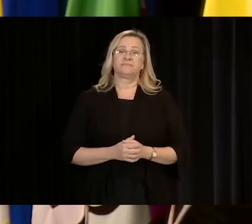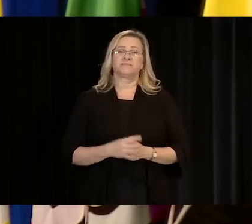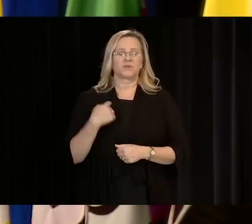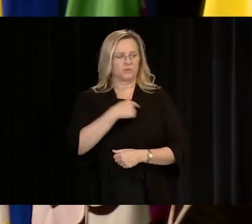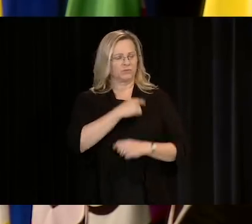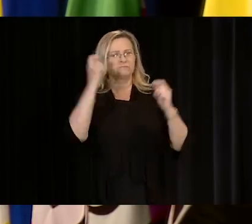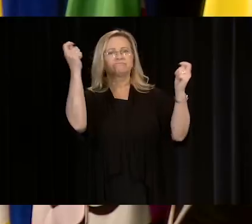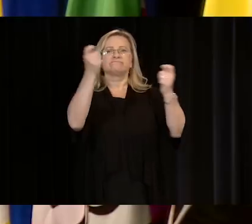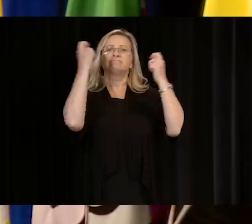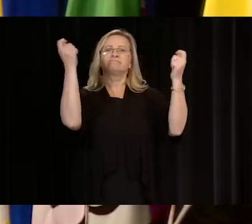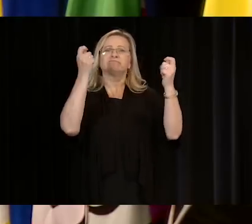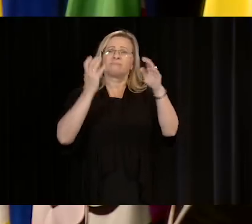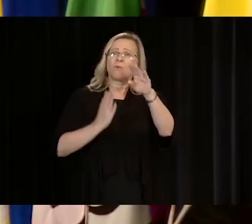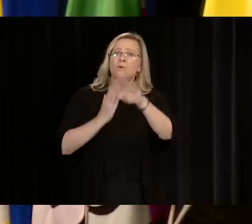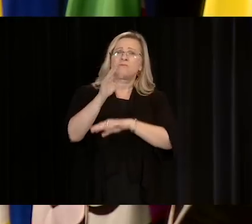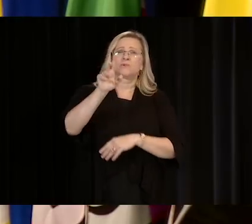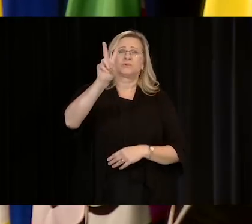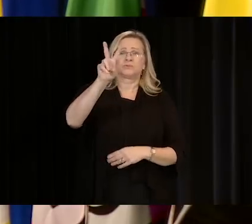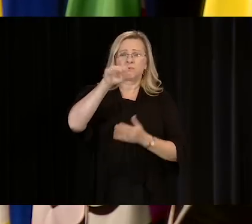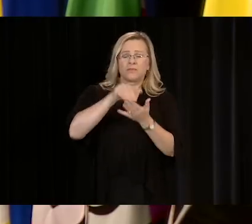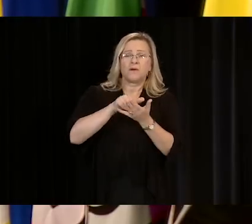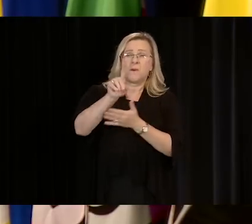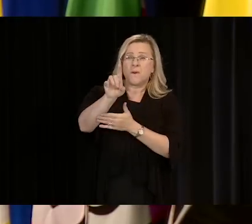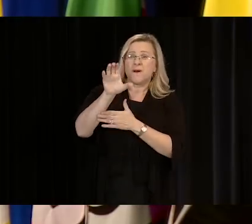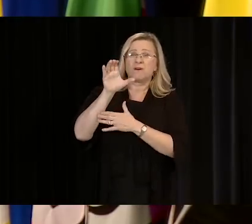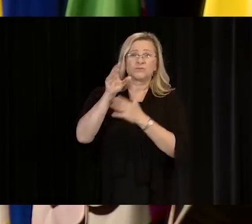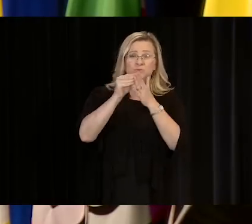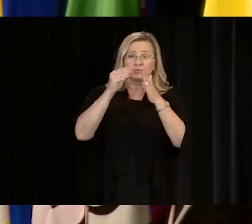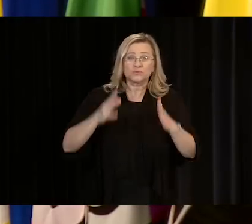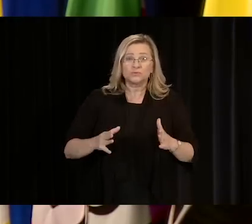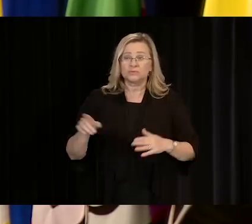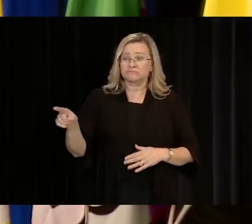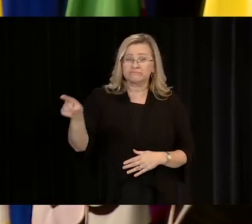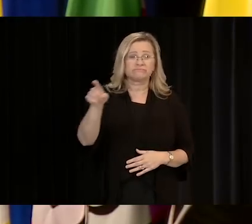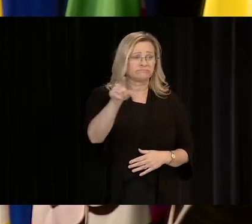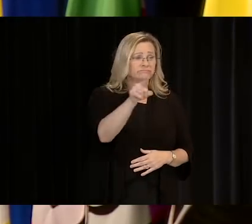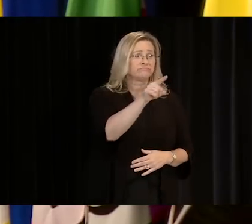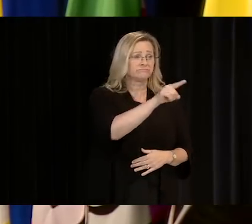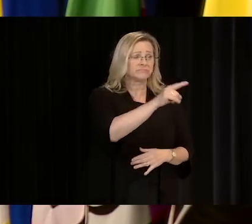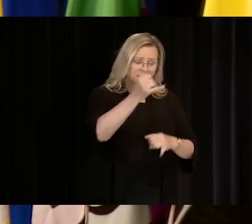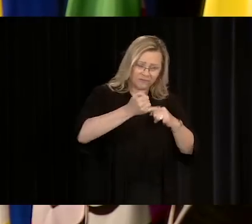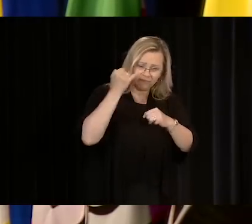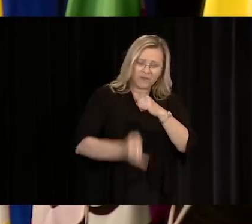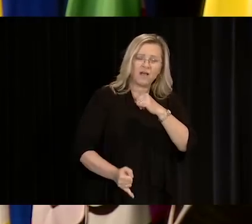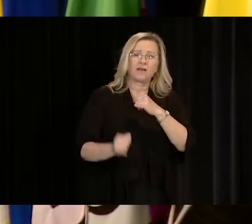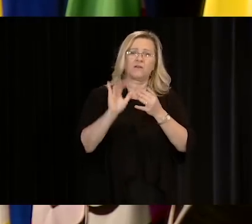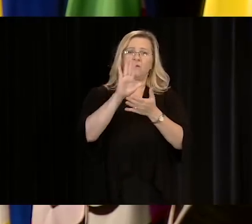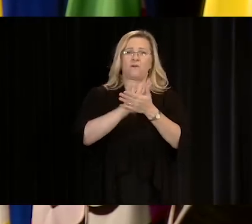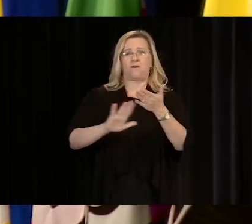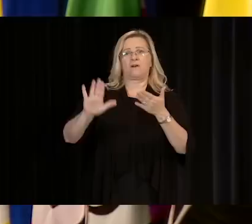UP THE FINAL CLASS TO GRADUATE FROM RICHLAND COLLEGE. SOON, ALL THE COLLEGES